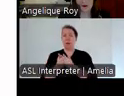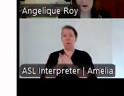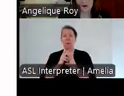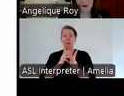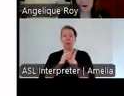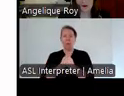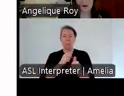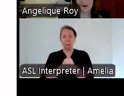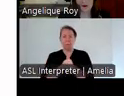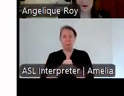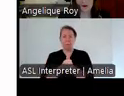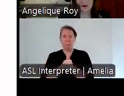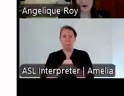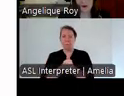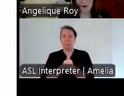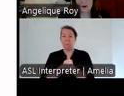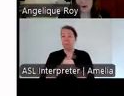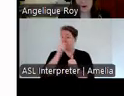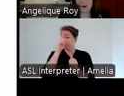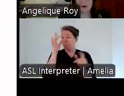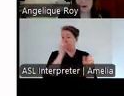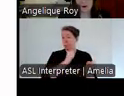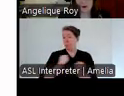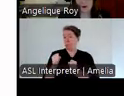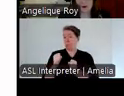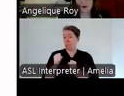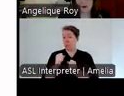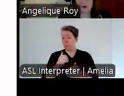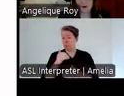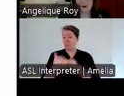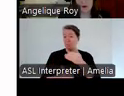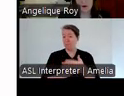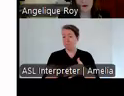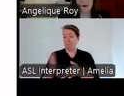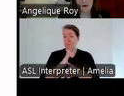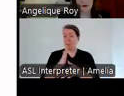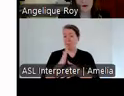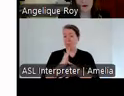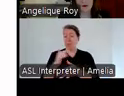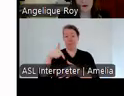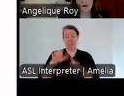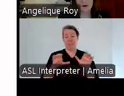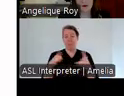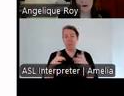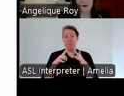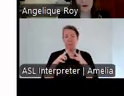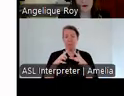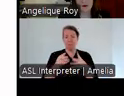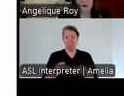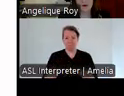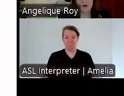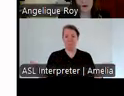Our strategic priority working group won't exist forever. So what happens when future video database subscriptions are purchased?